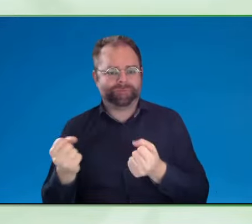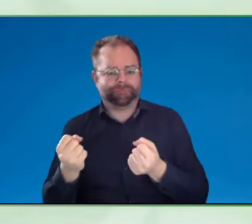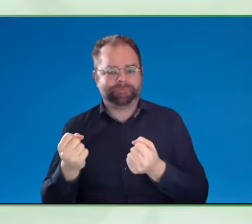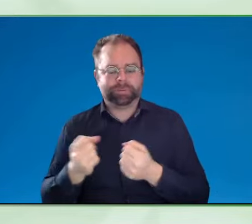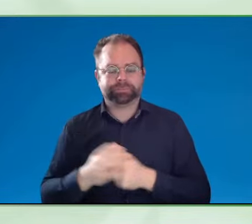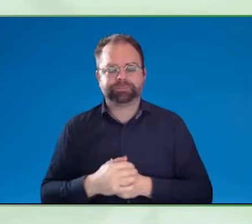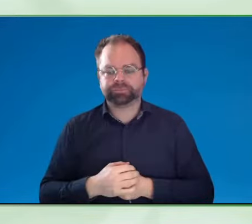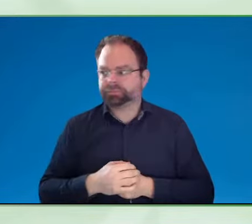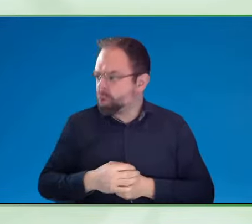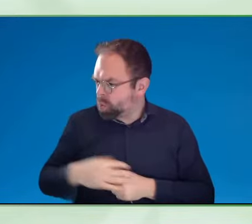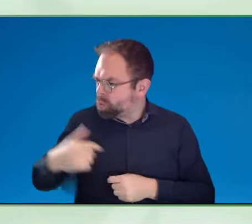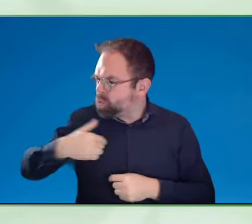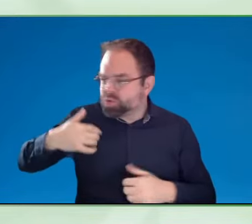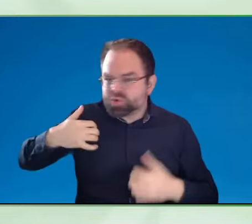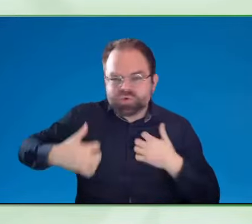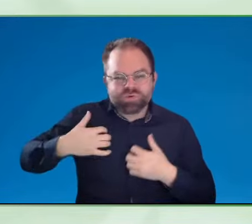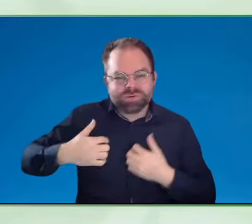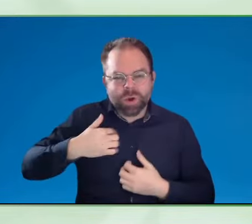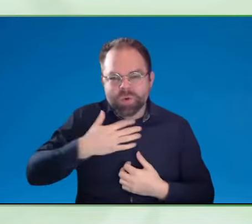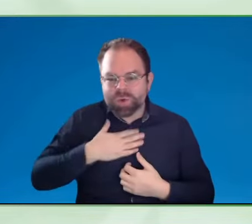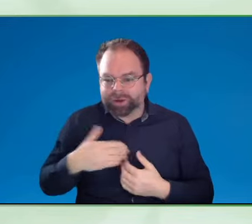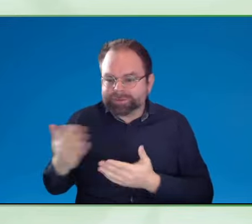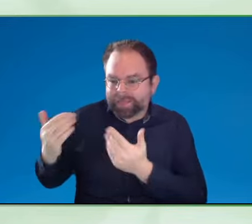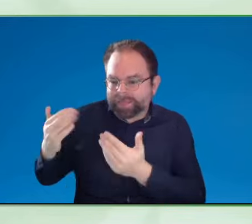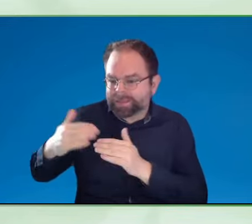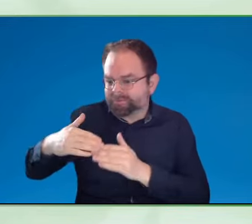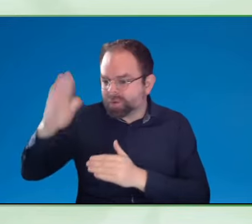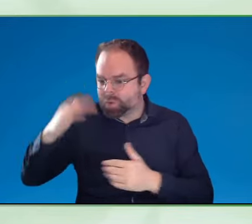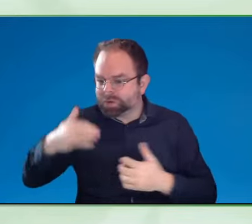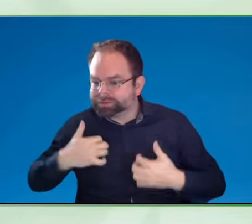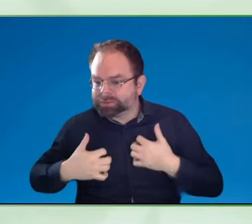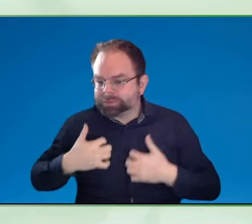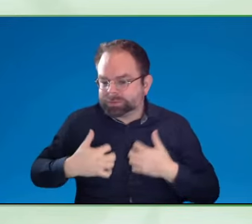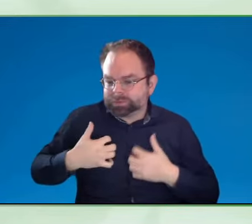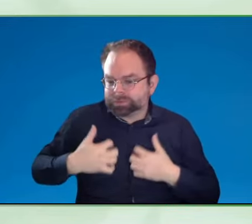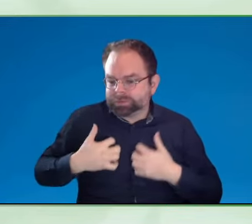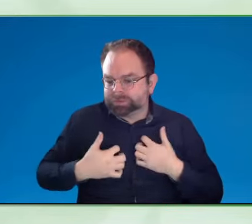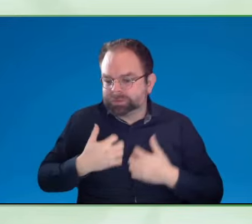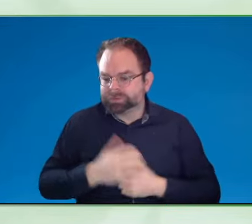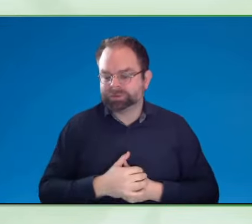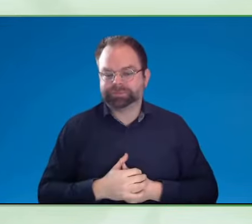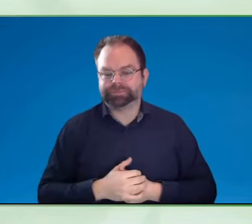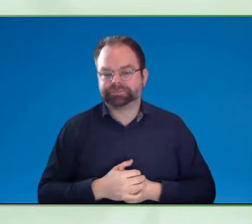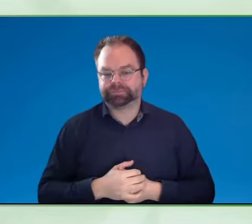We have only covered a small amount of information. How can we move on?